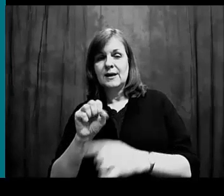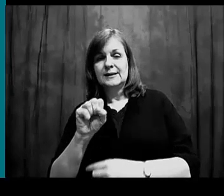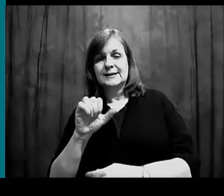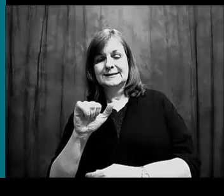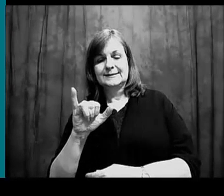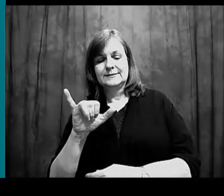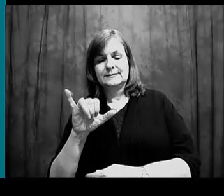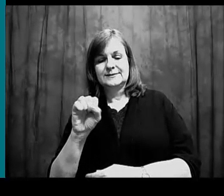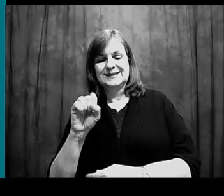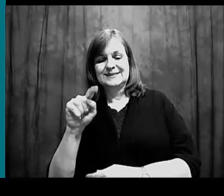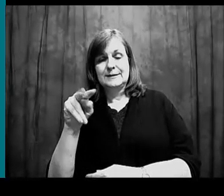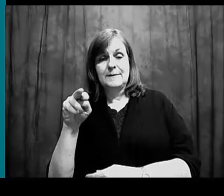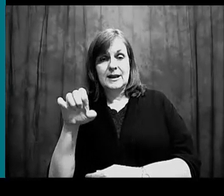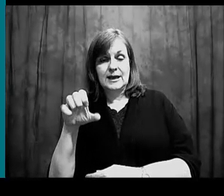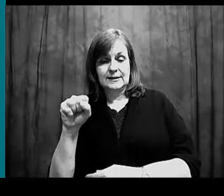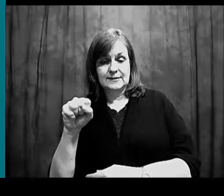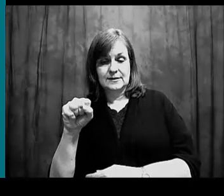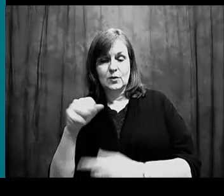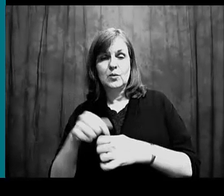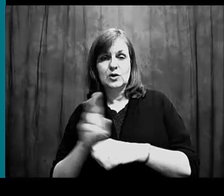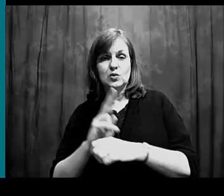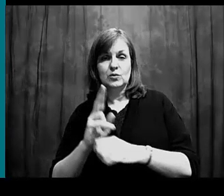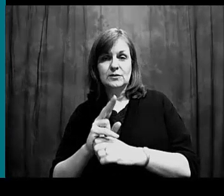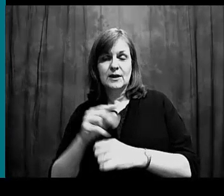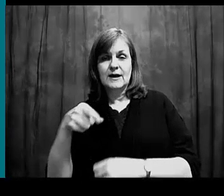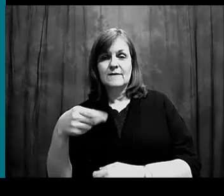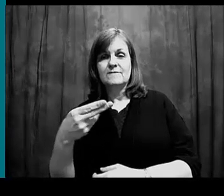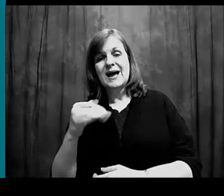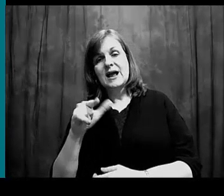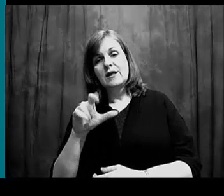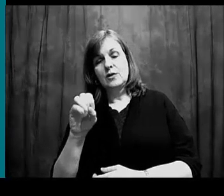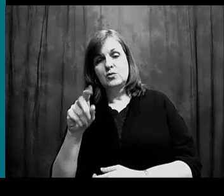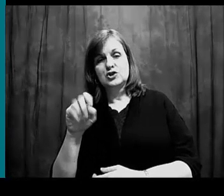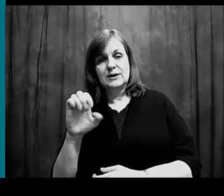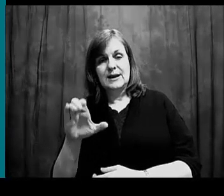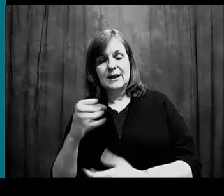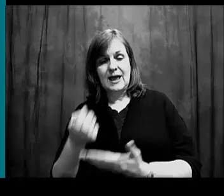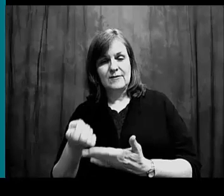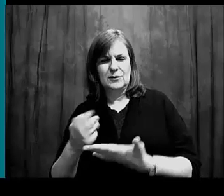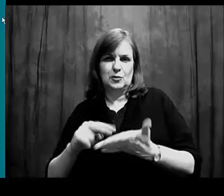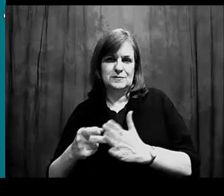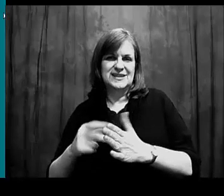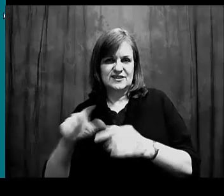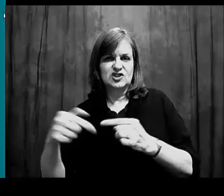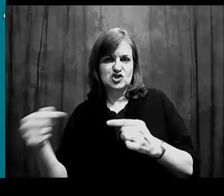phylogenetic evidence so molecular or gene evidence